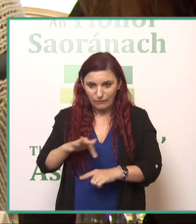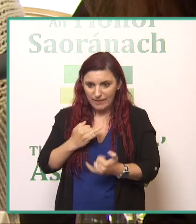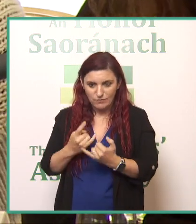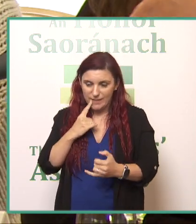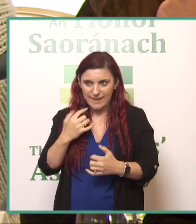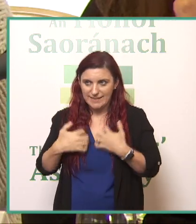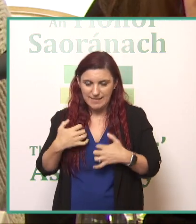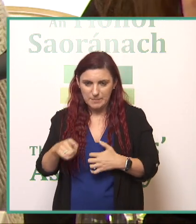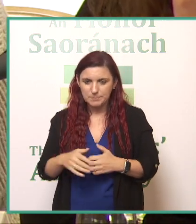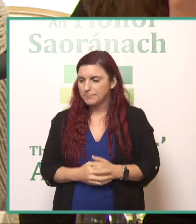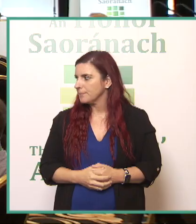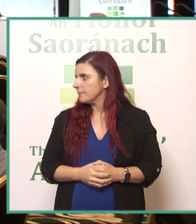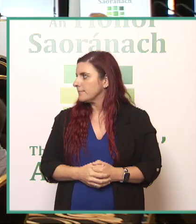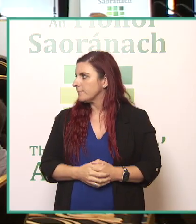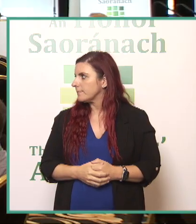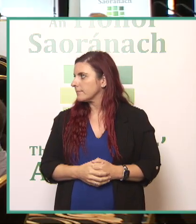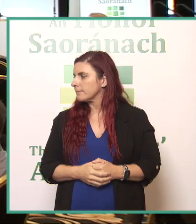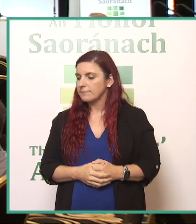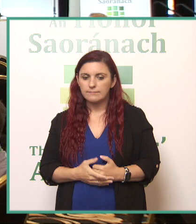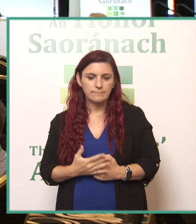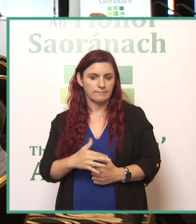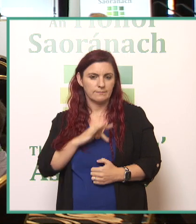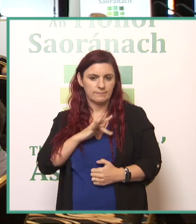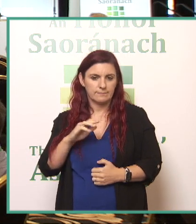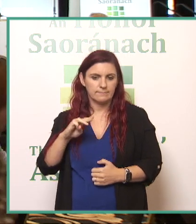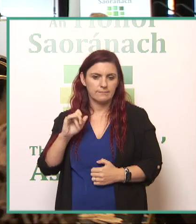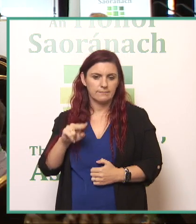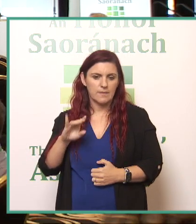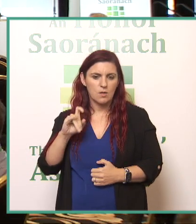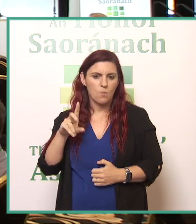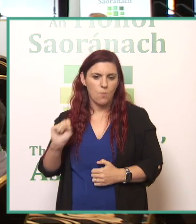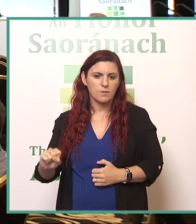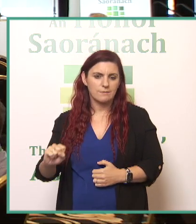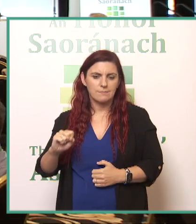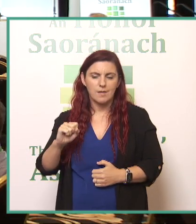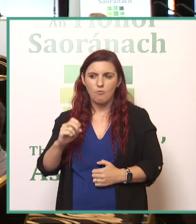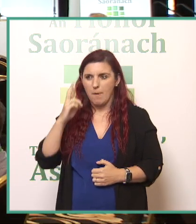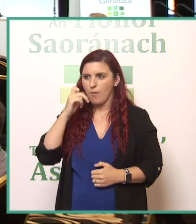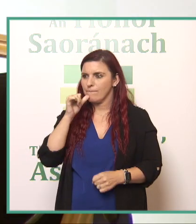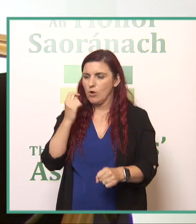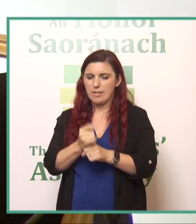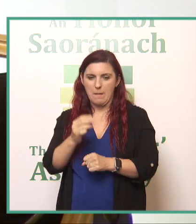for myself from Merlin Woods going from the first time I ever looked it up on the internet from a